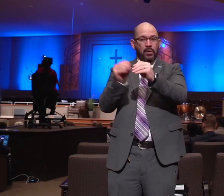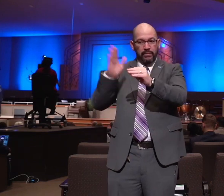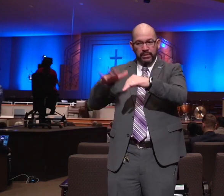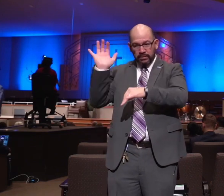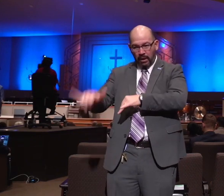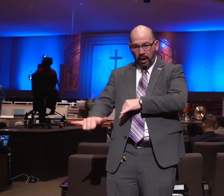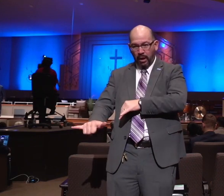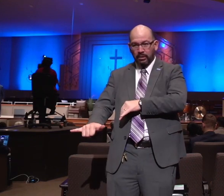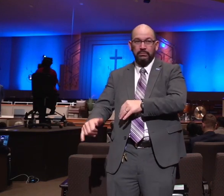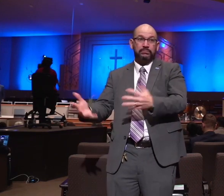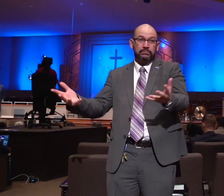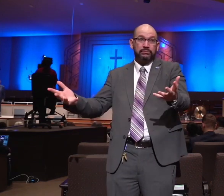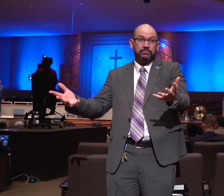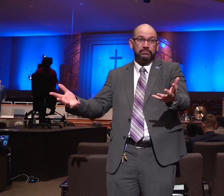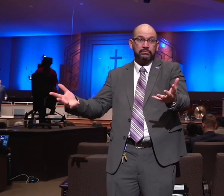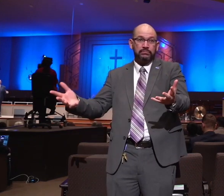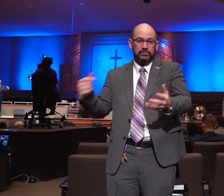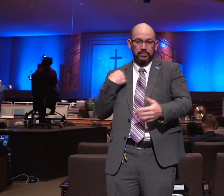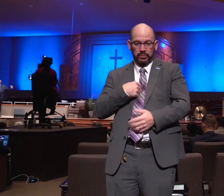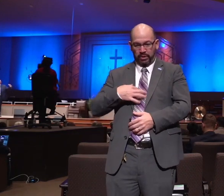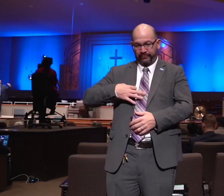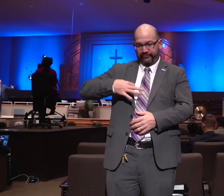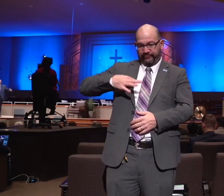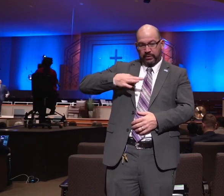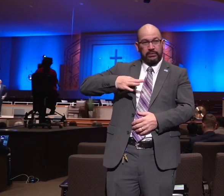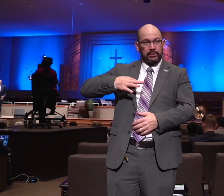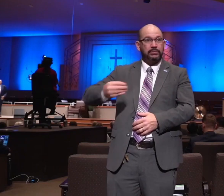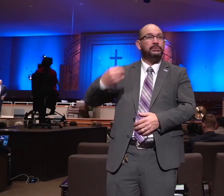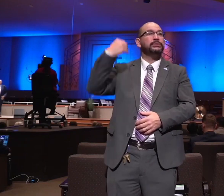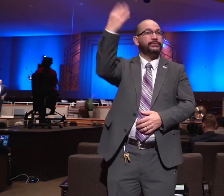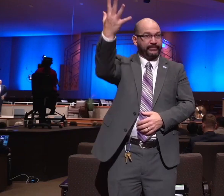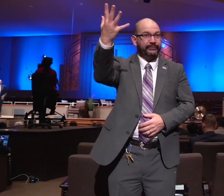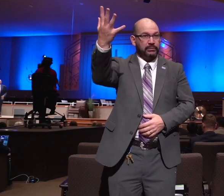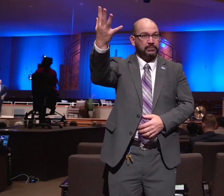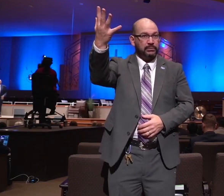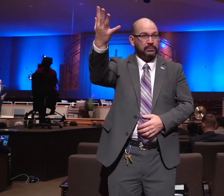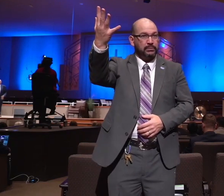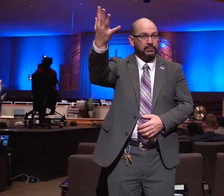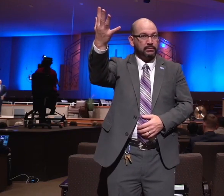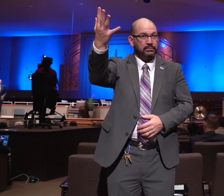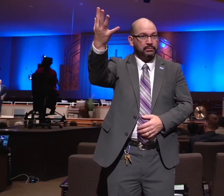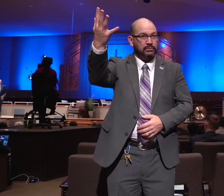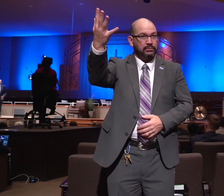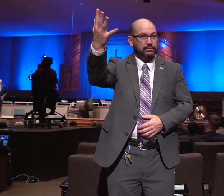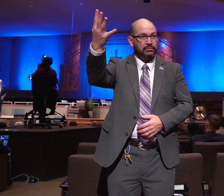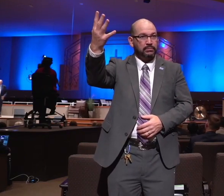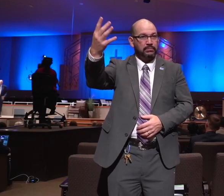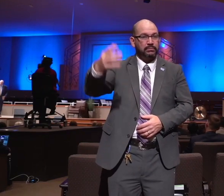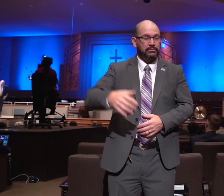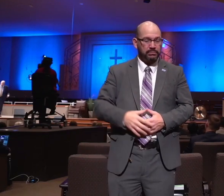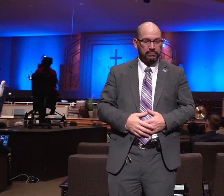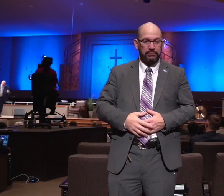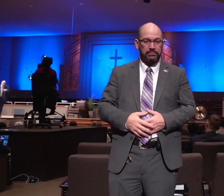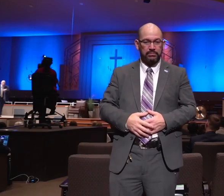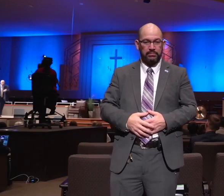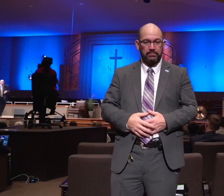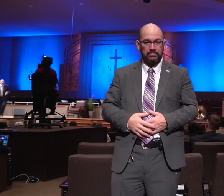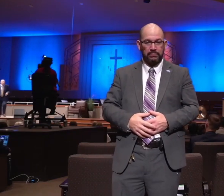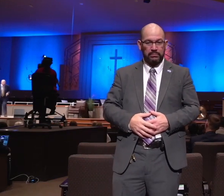conference or if your great missions program goes forward by leaps and bounds